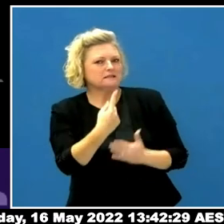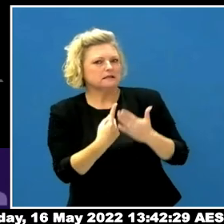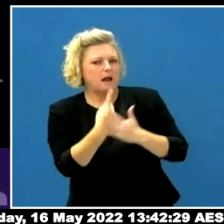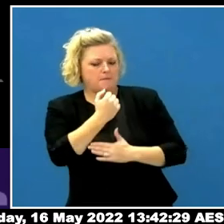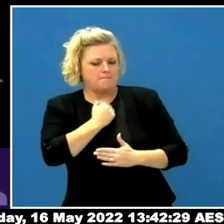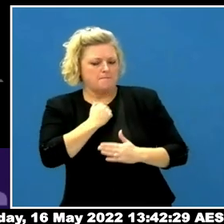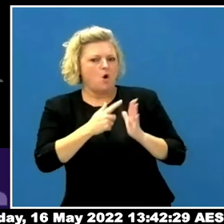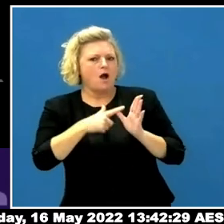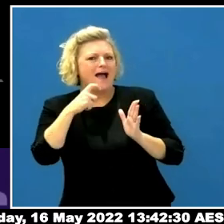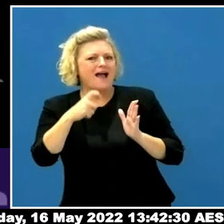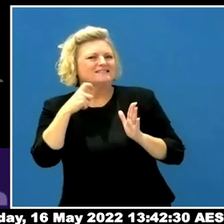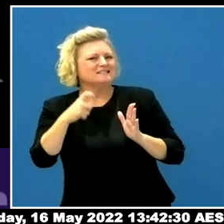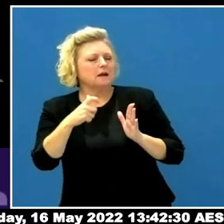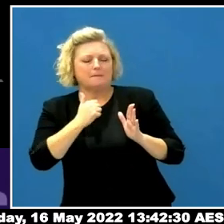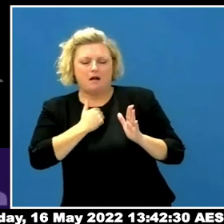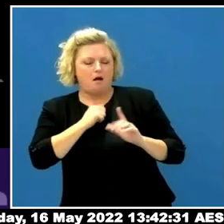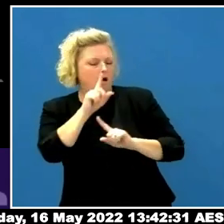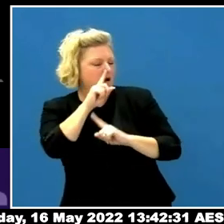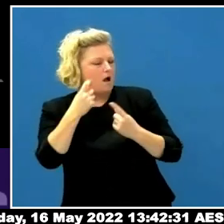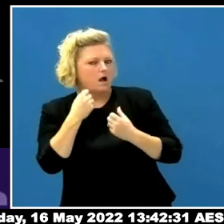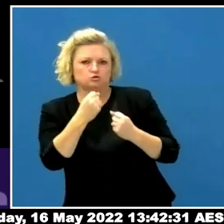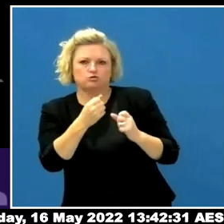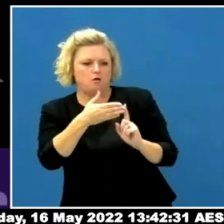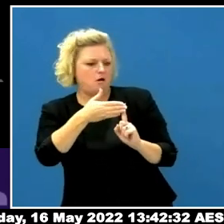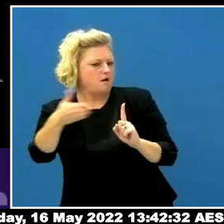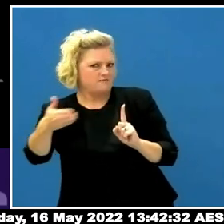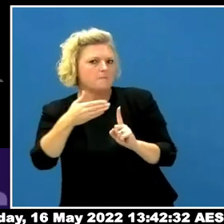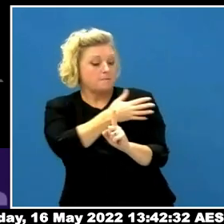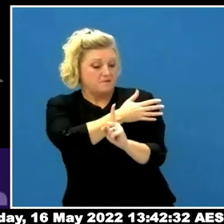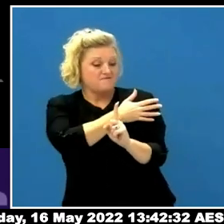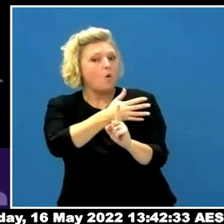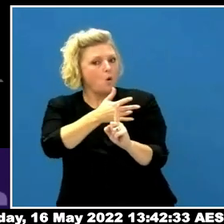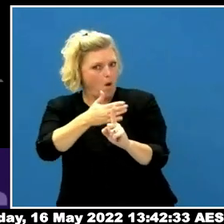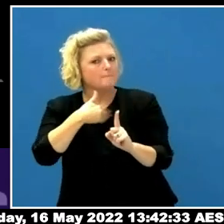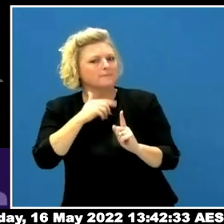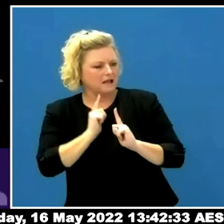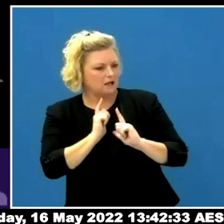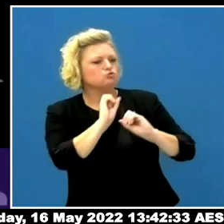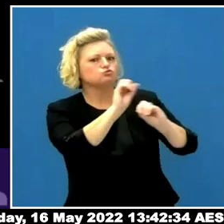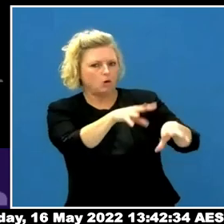At that point, obviously he didn't require transport from home or back to